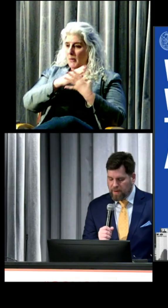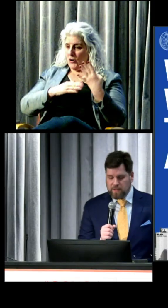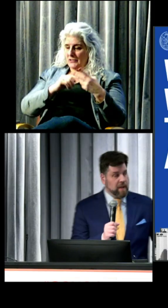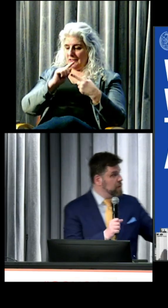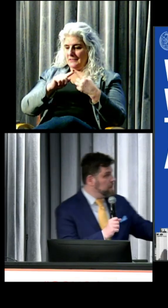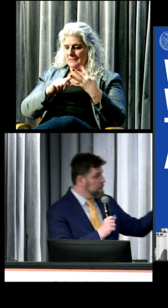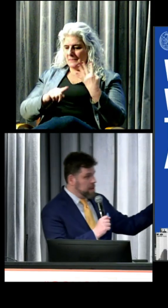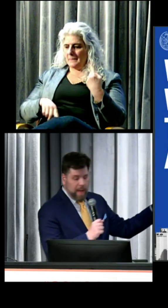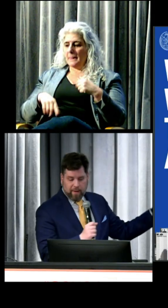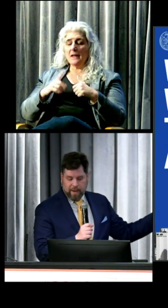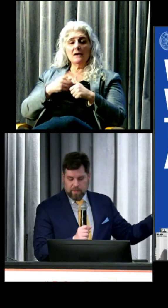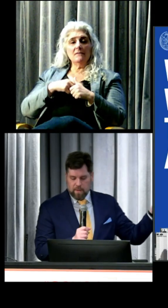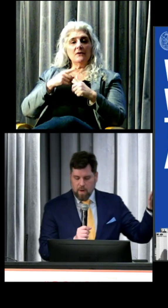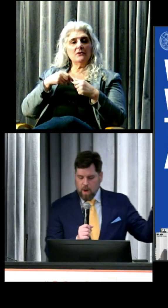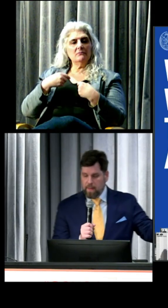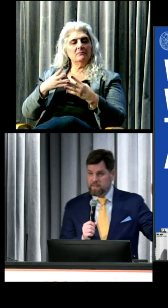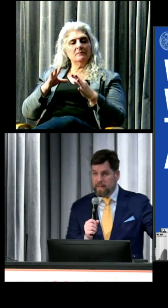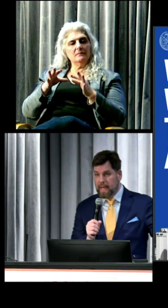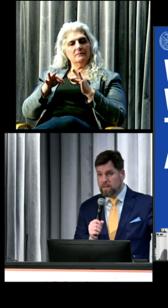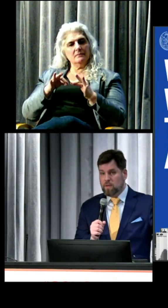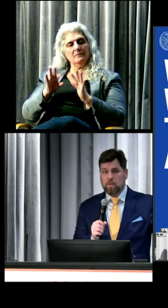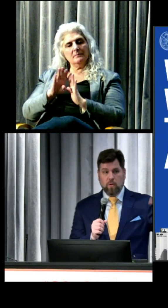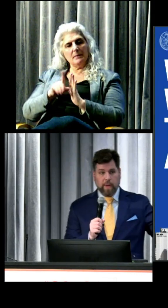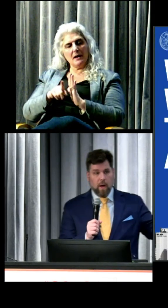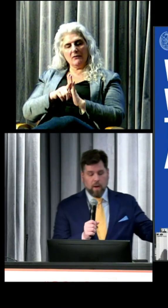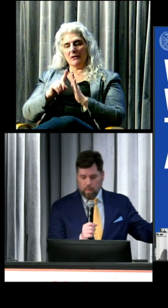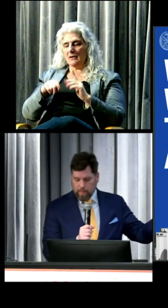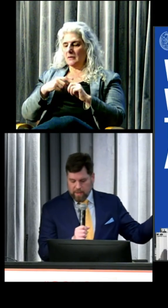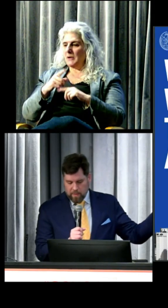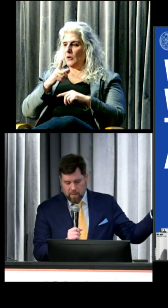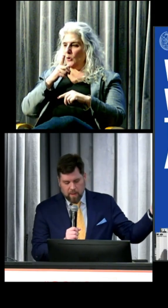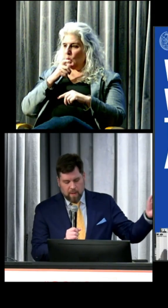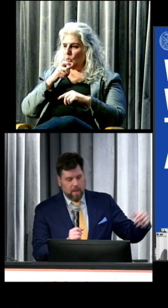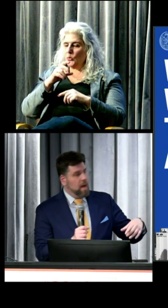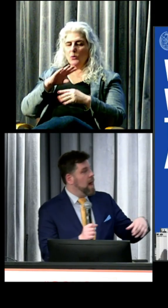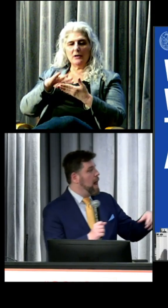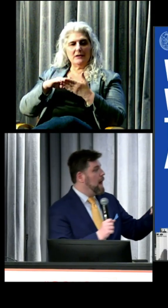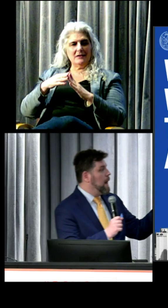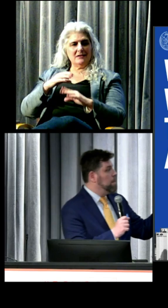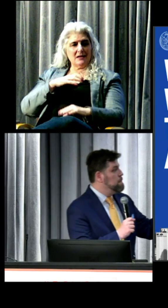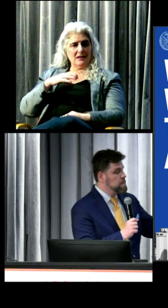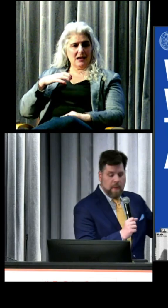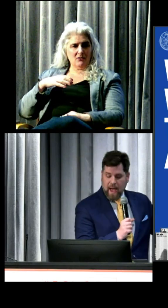Jenna is from Trivium Interactive which is a media design company based up in Boston and Andrew